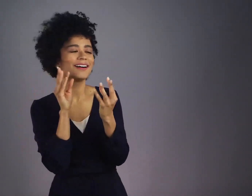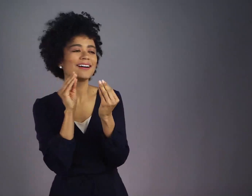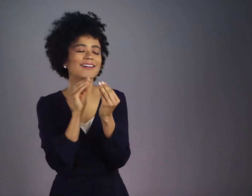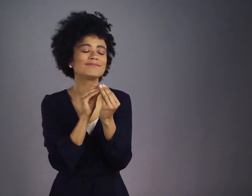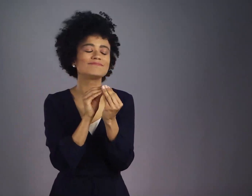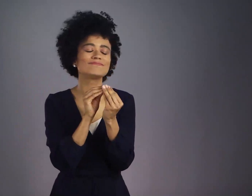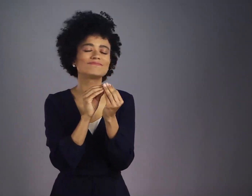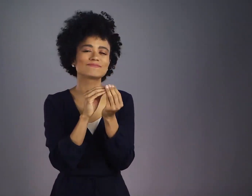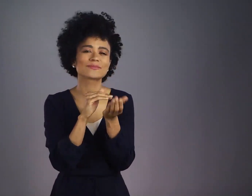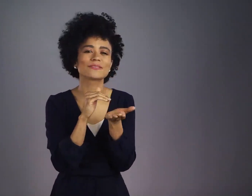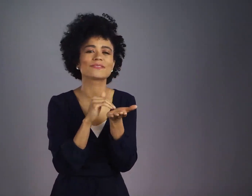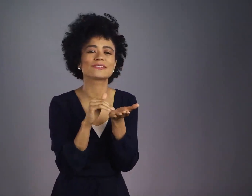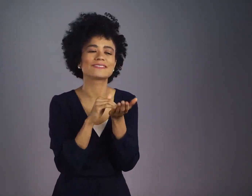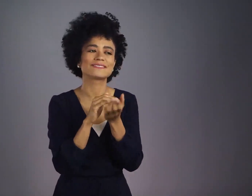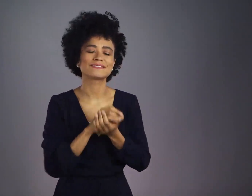In the morning we have kissed and made up.